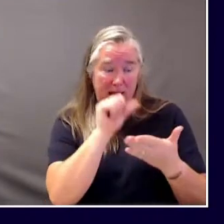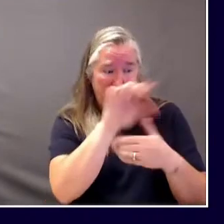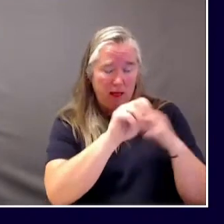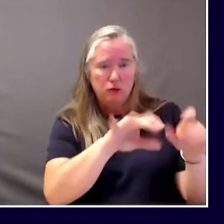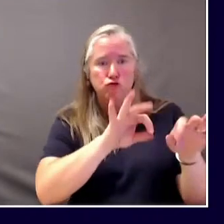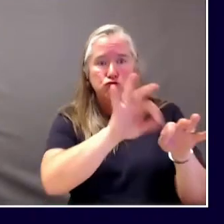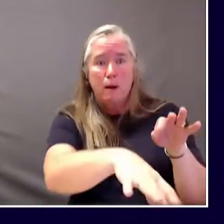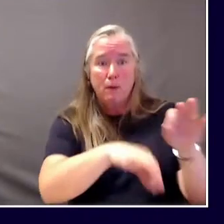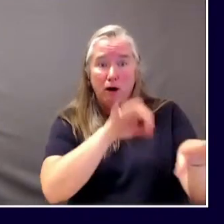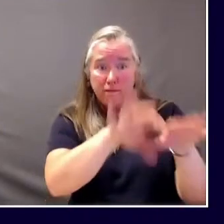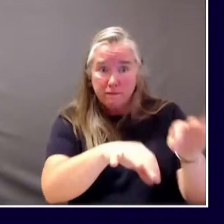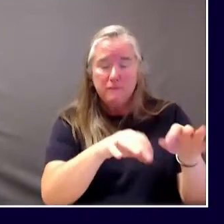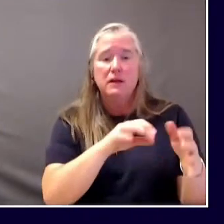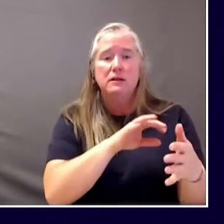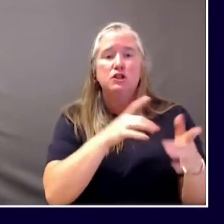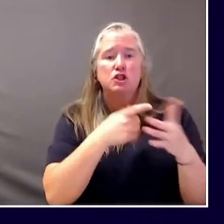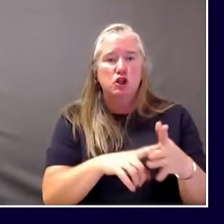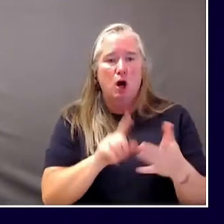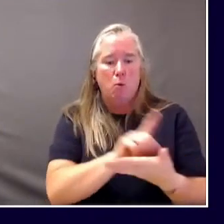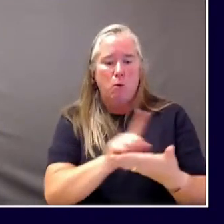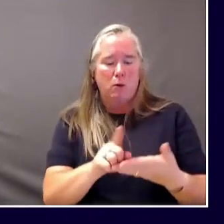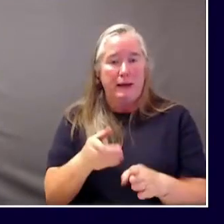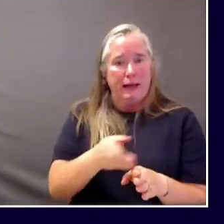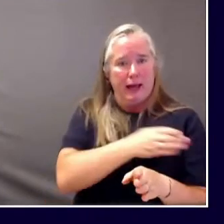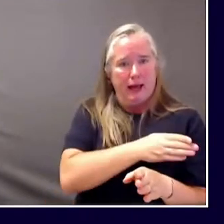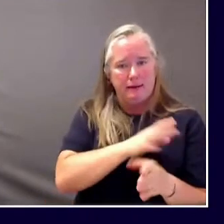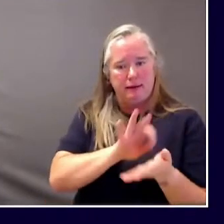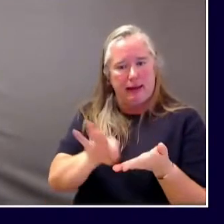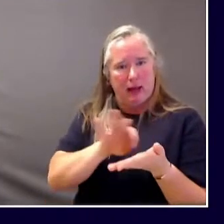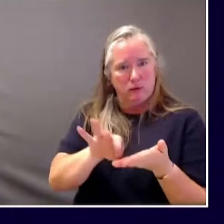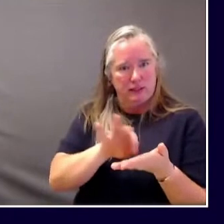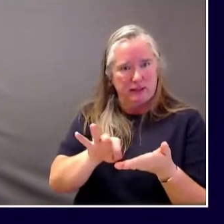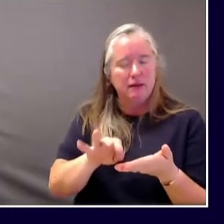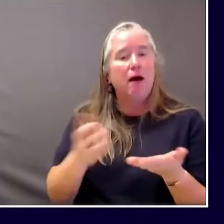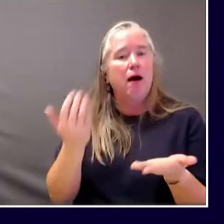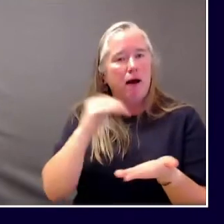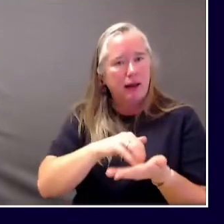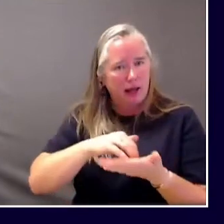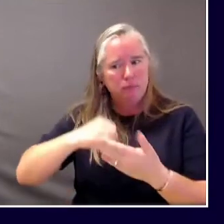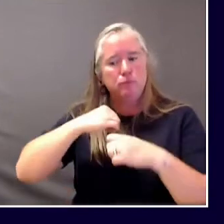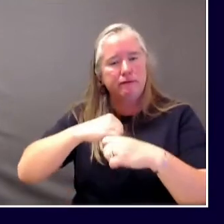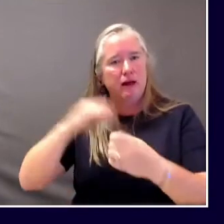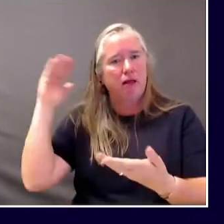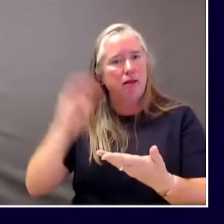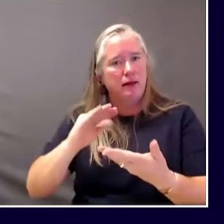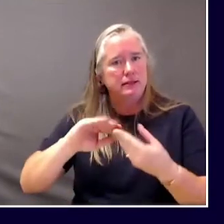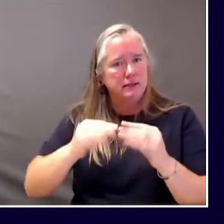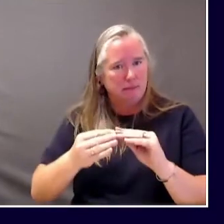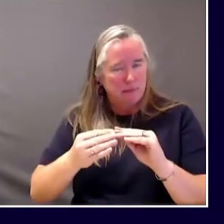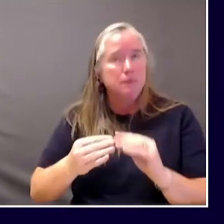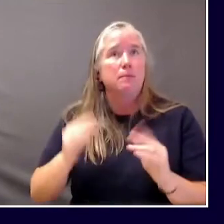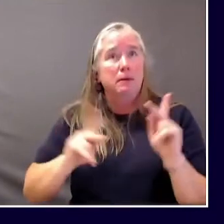election to get that work going before and there's a crowd of